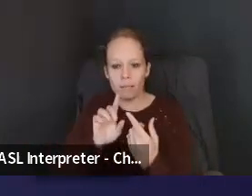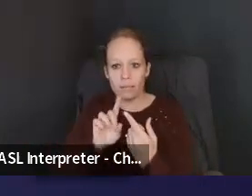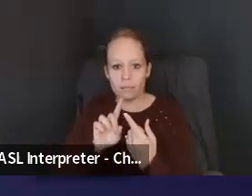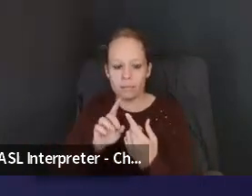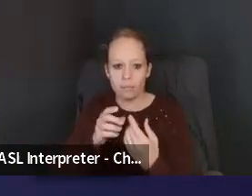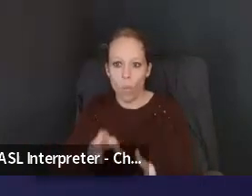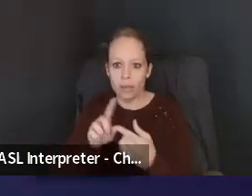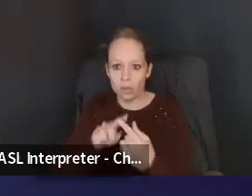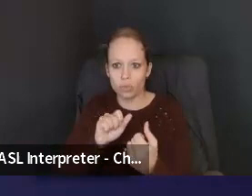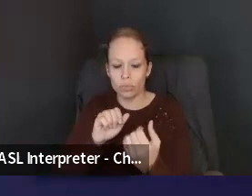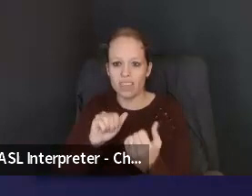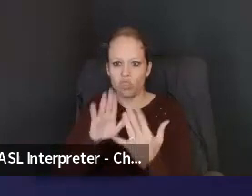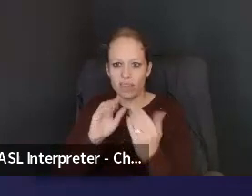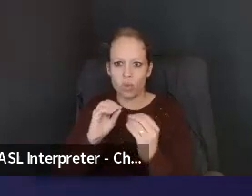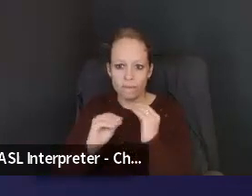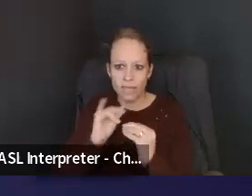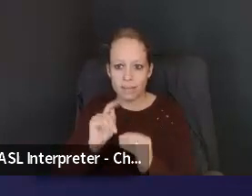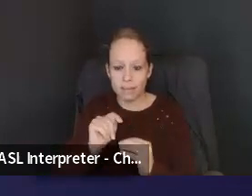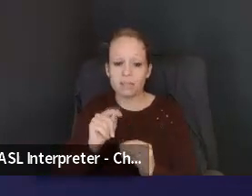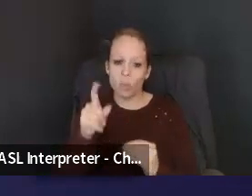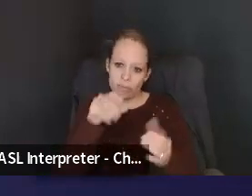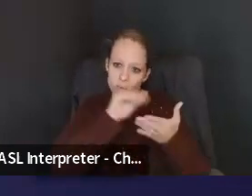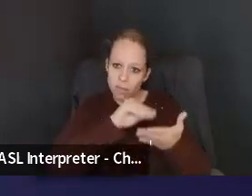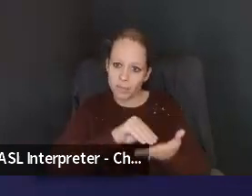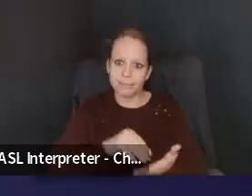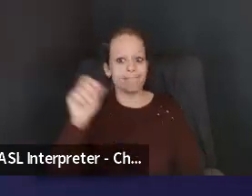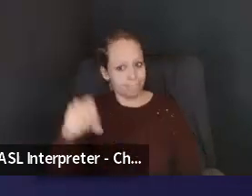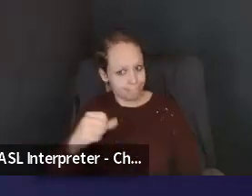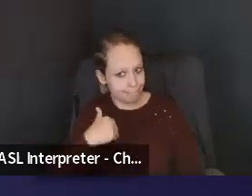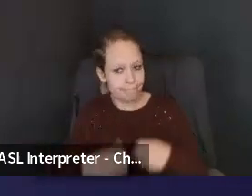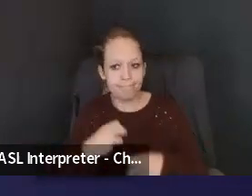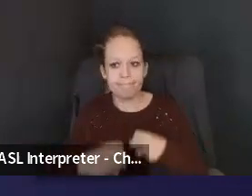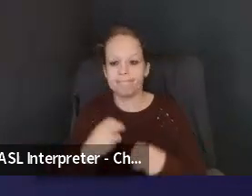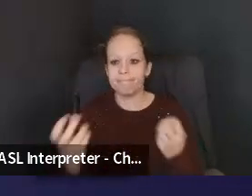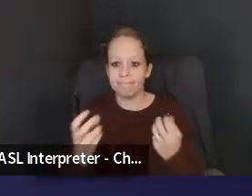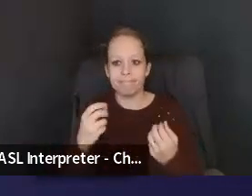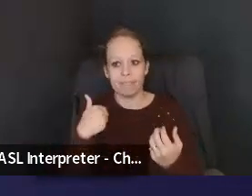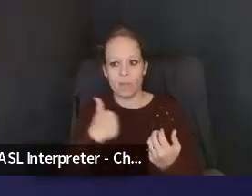document that. Yes, there is in fact a problem here and this is why we want to address this